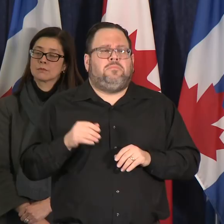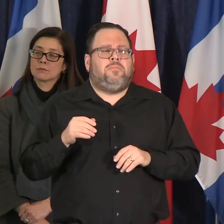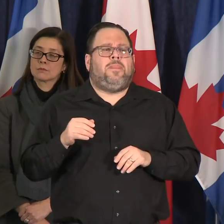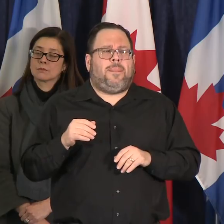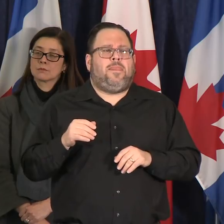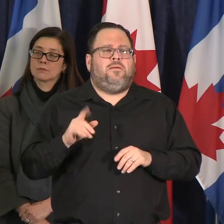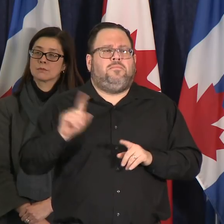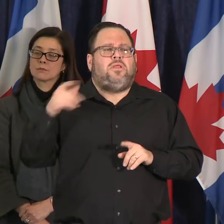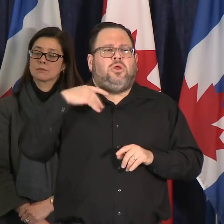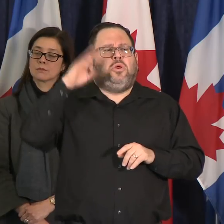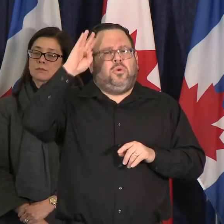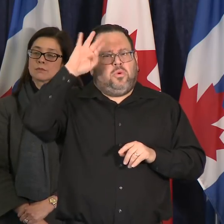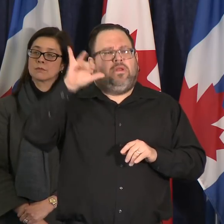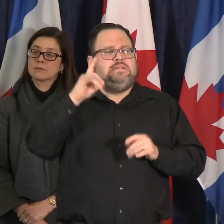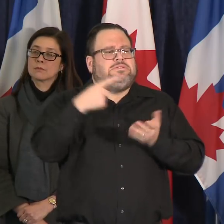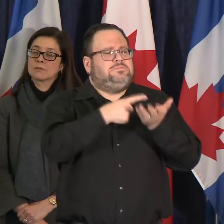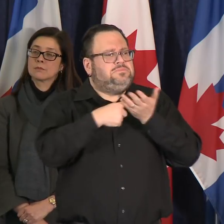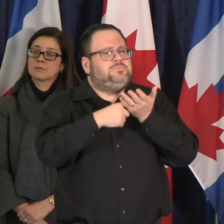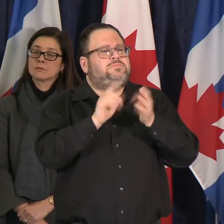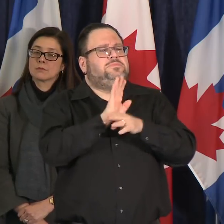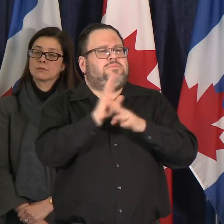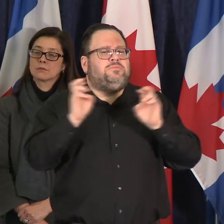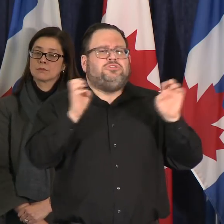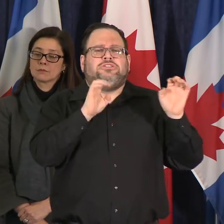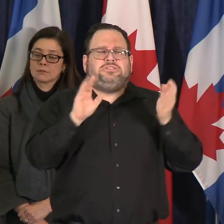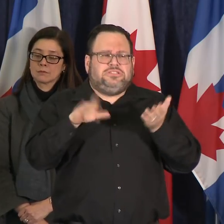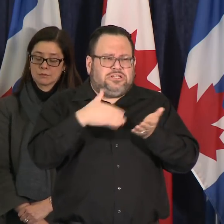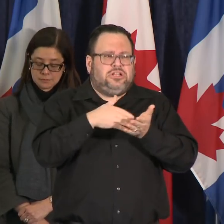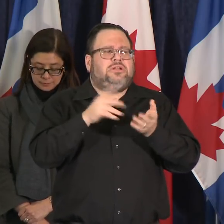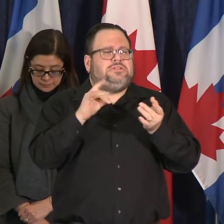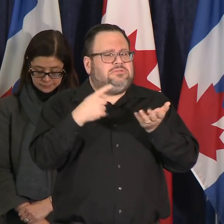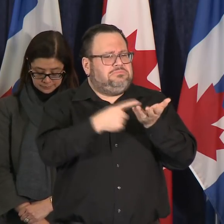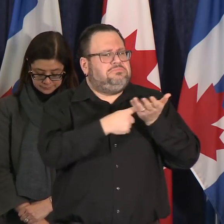Emergency Operations Center and then subsequently with some some information